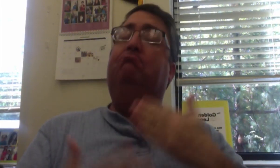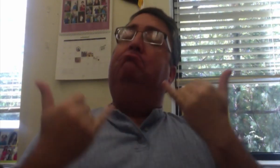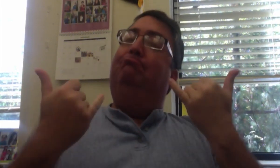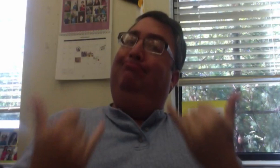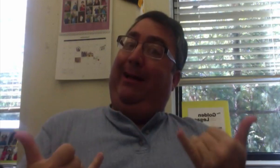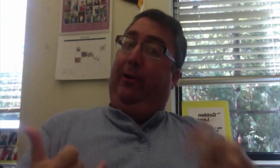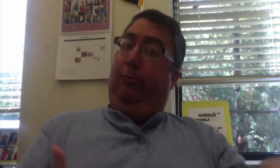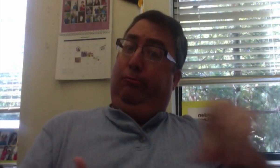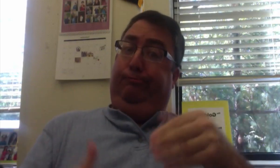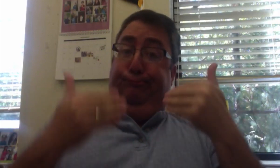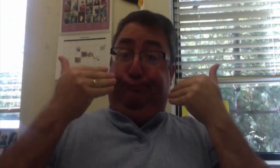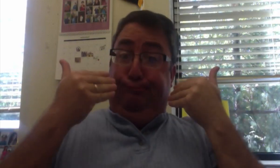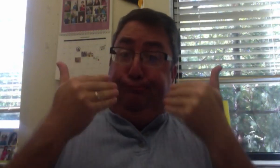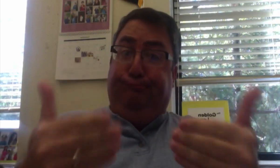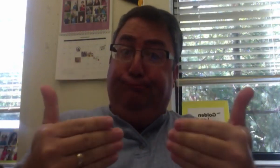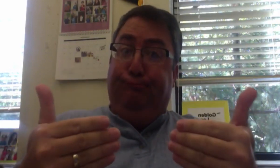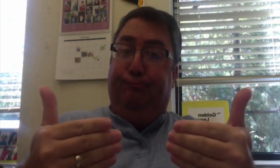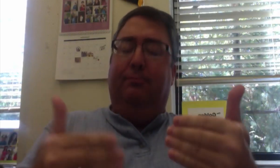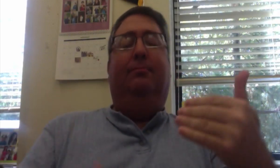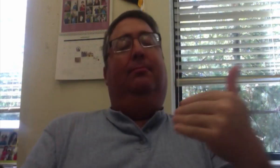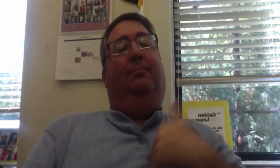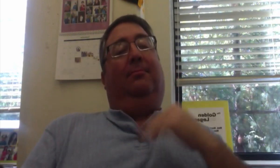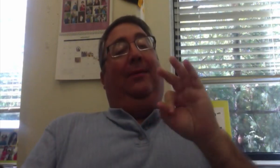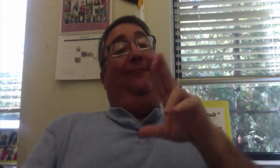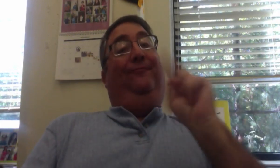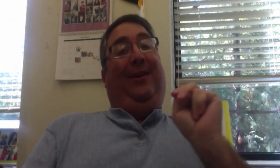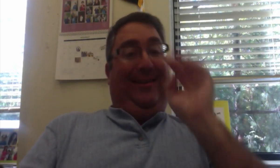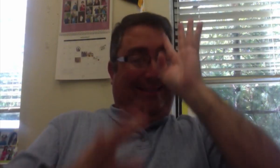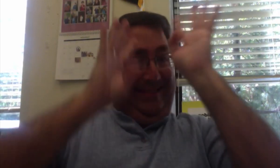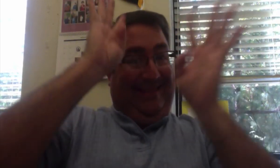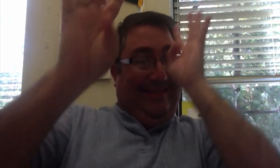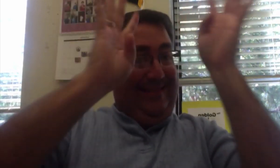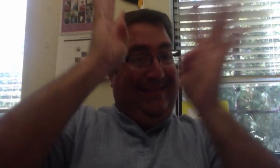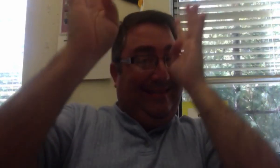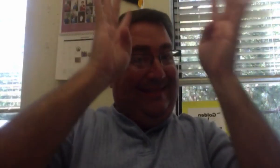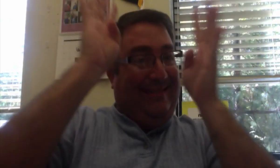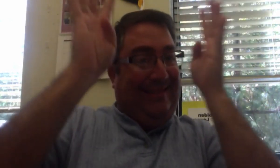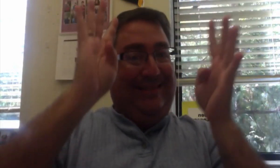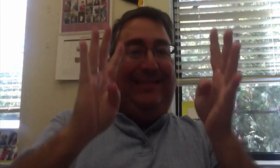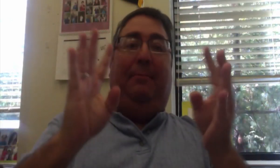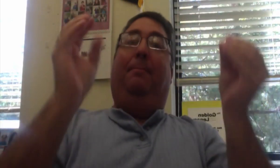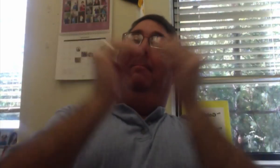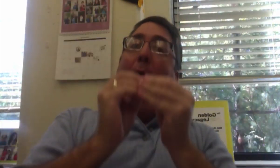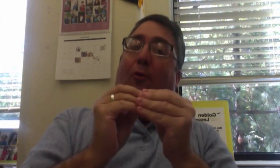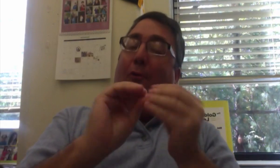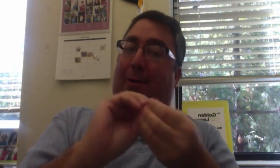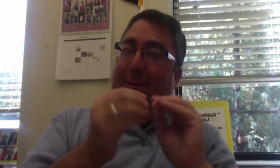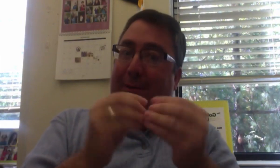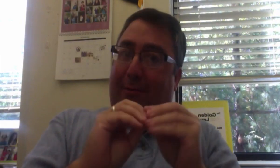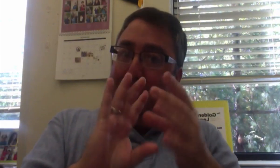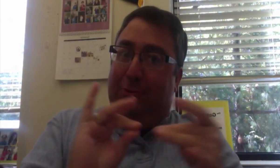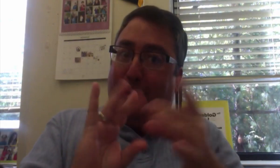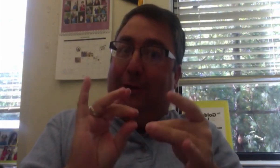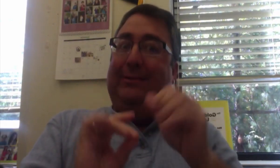Now you all can go ahead and have fun in creating more number stories